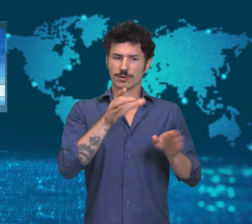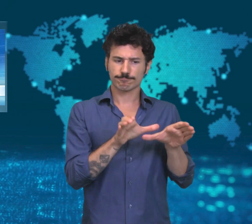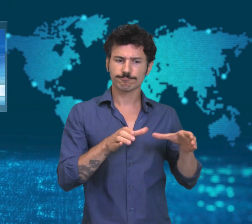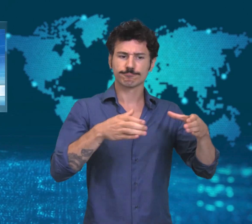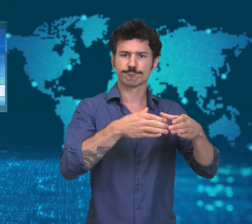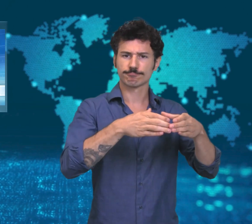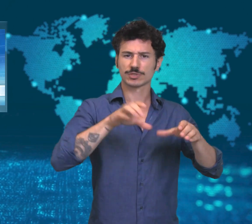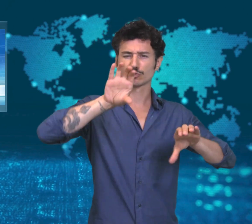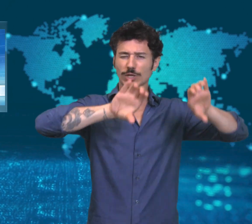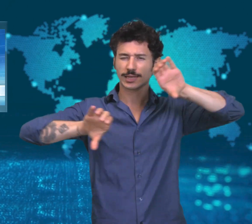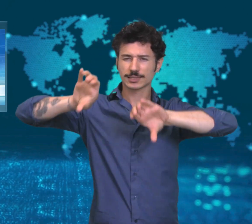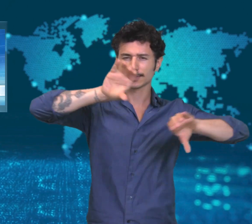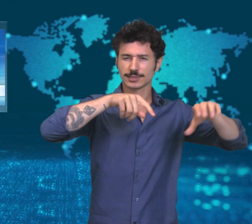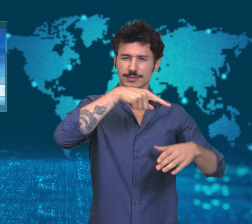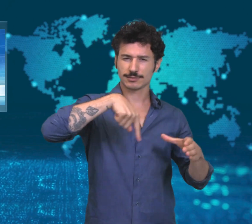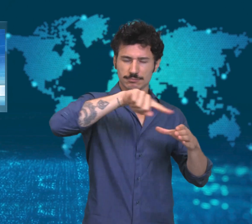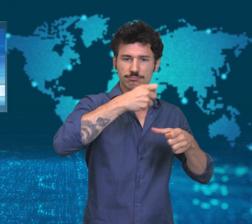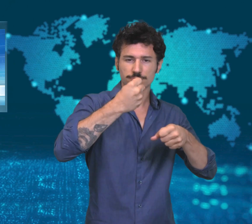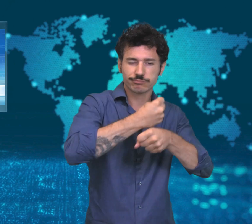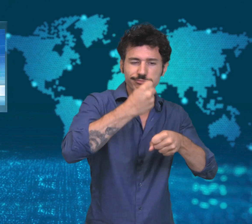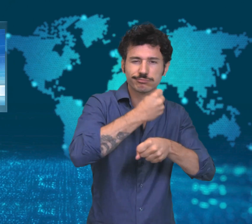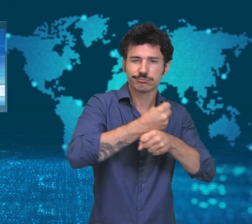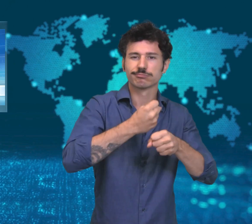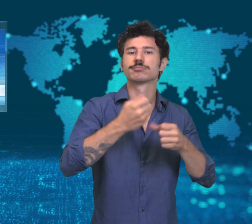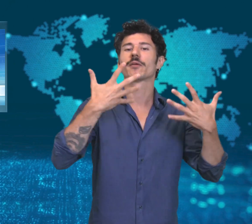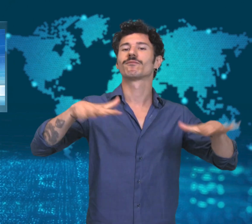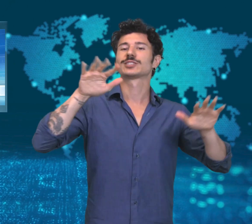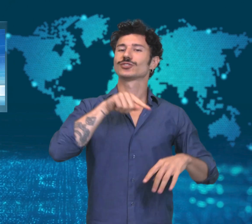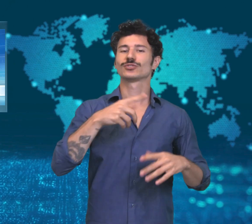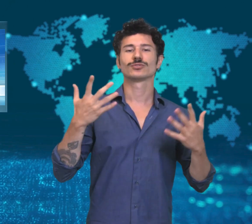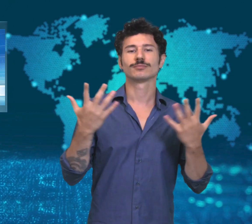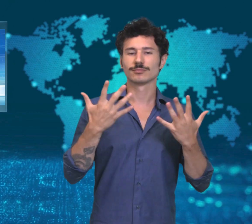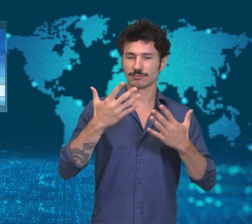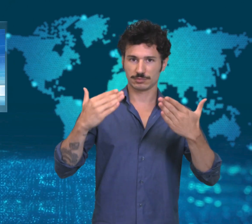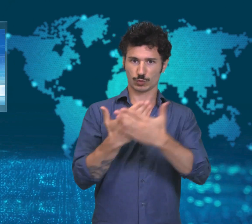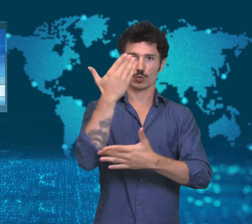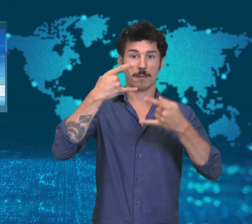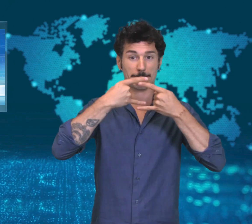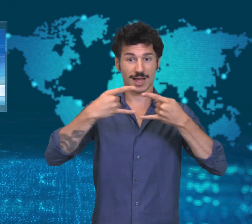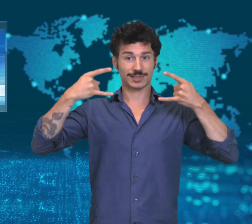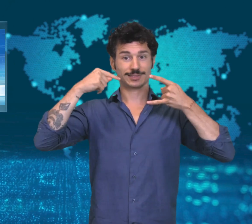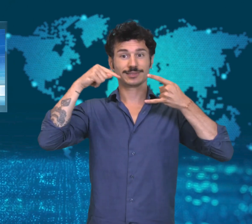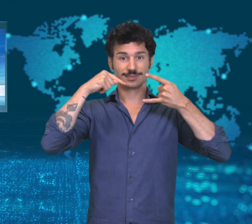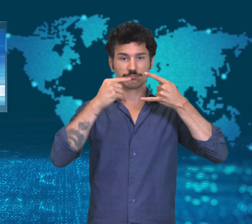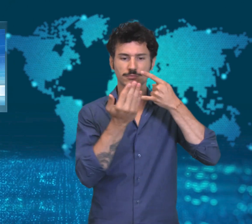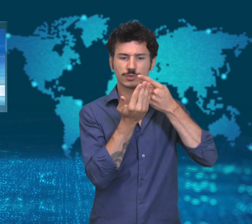Portuguese scientists say they have developed a new face mask